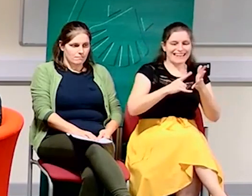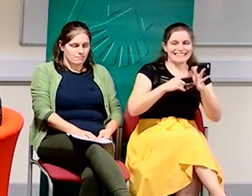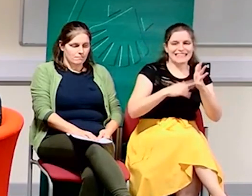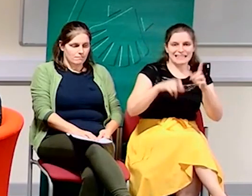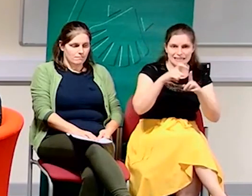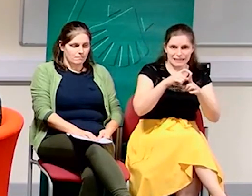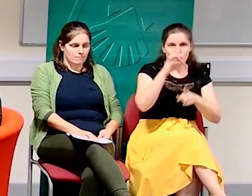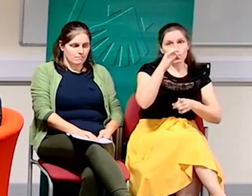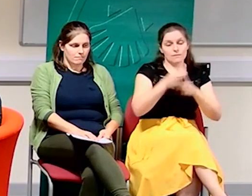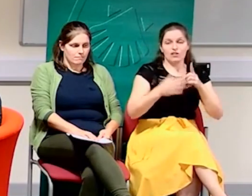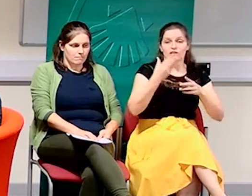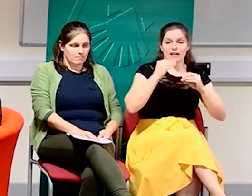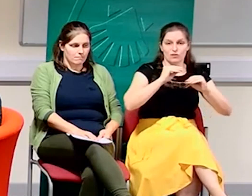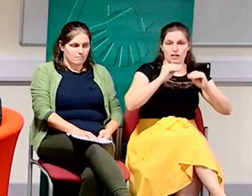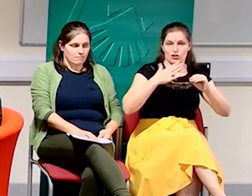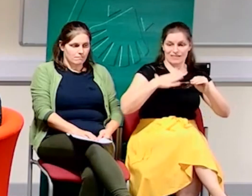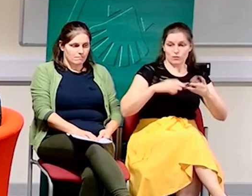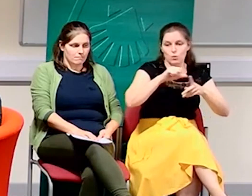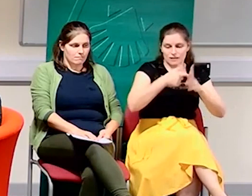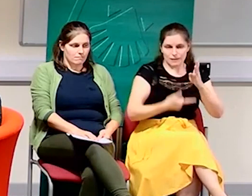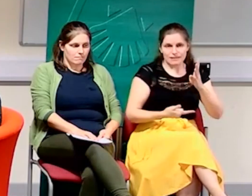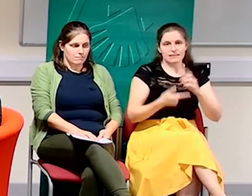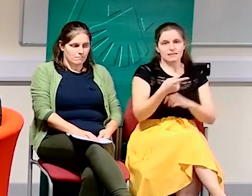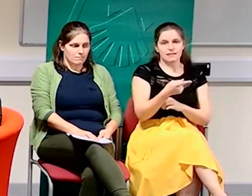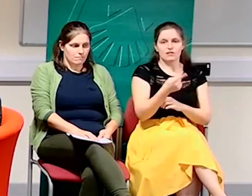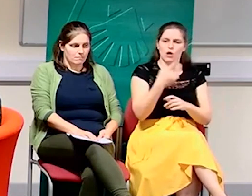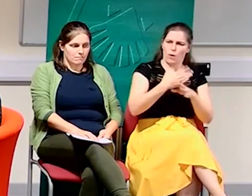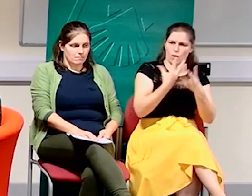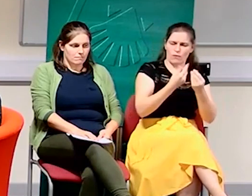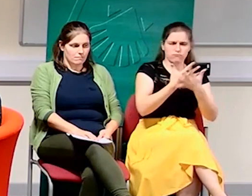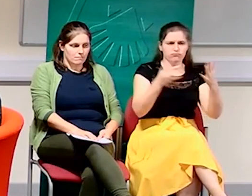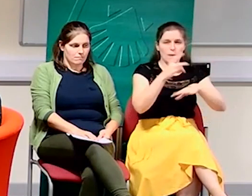educational needs and disabilities so I work a lot with those professionals but Al um also